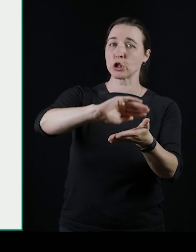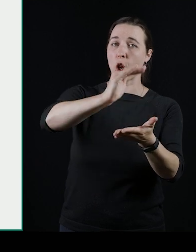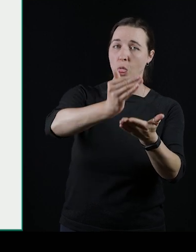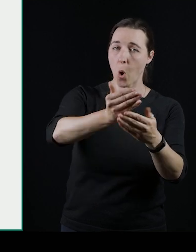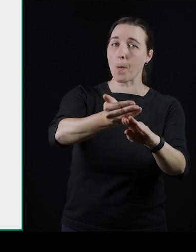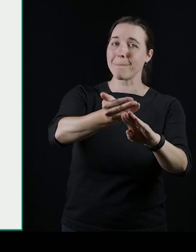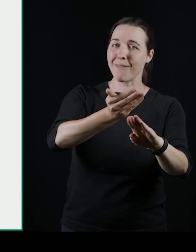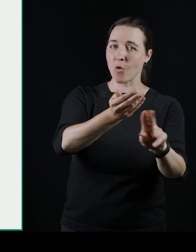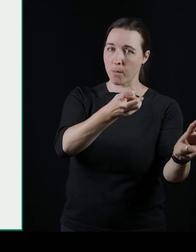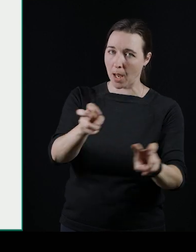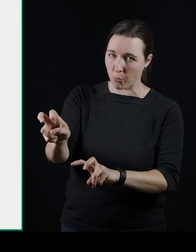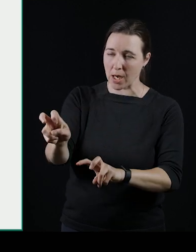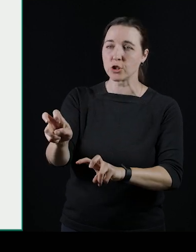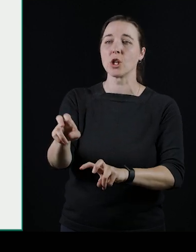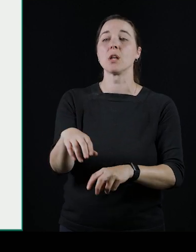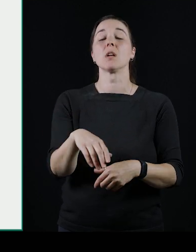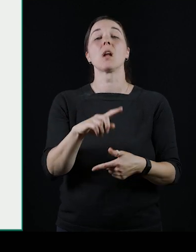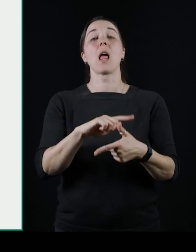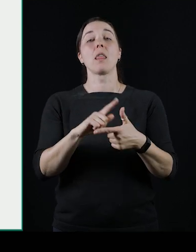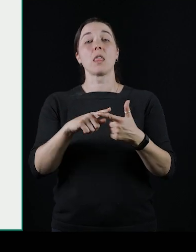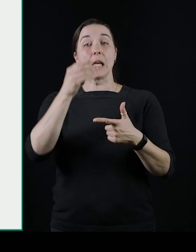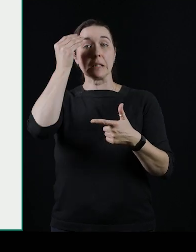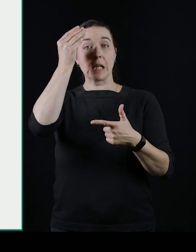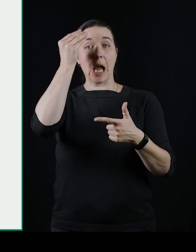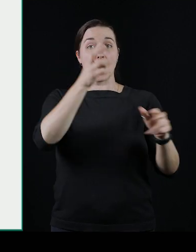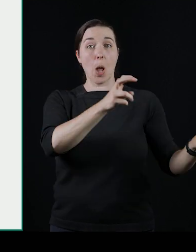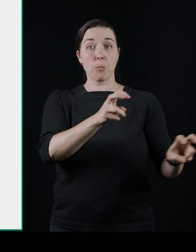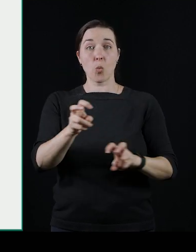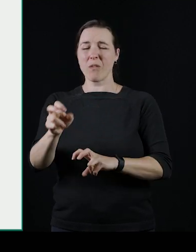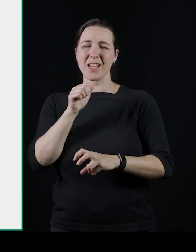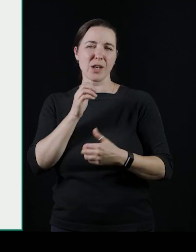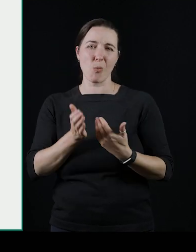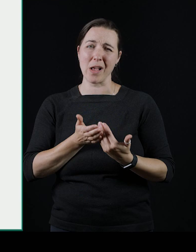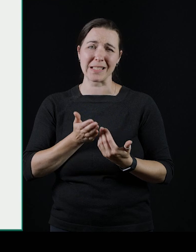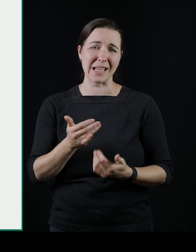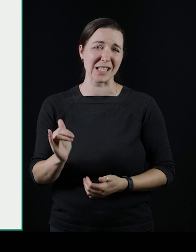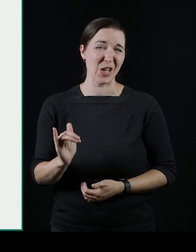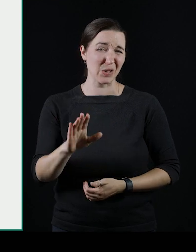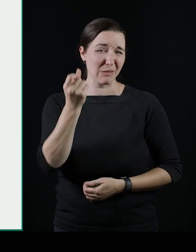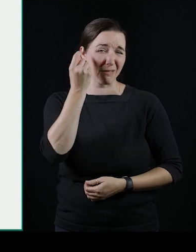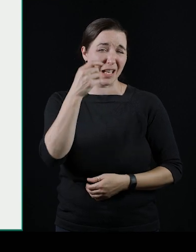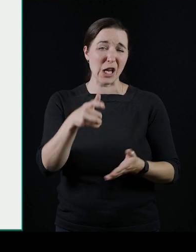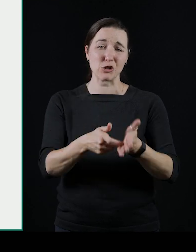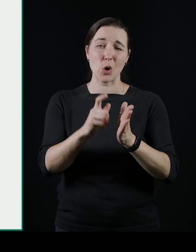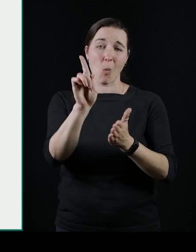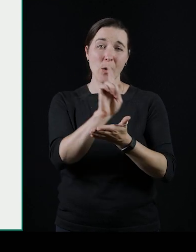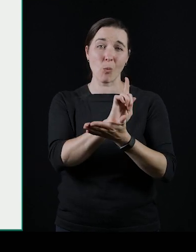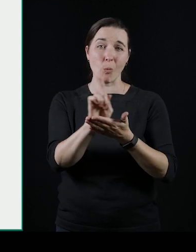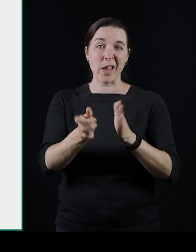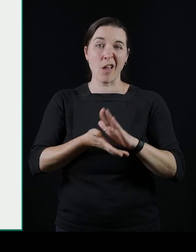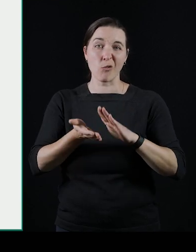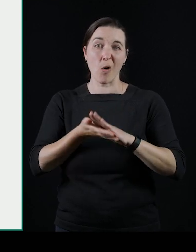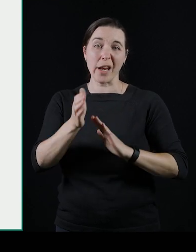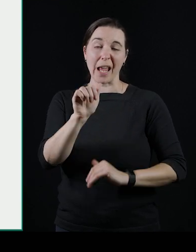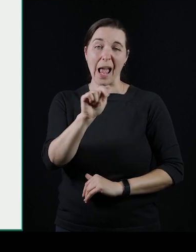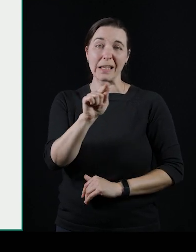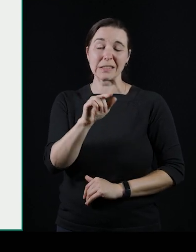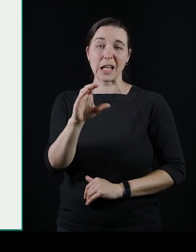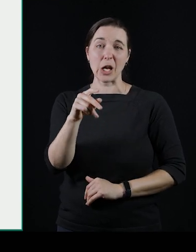before the migration. And moving data wasn't easy either. It took us a week of running AzCopy over nine VMs.